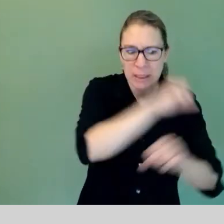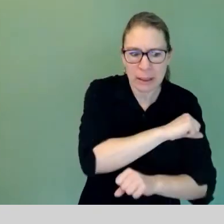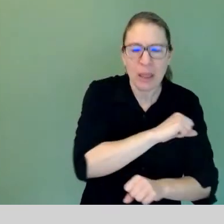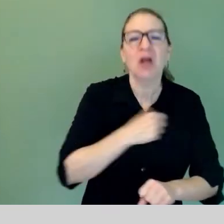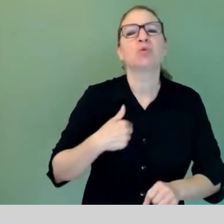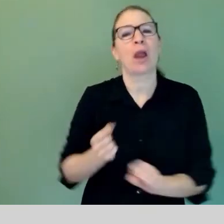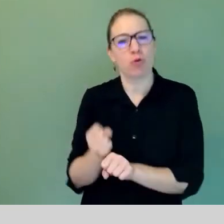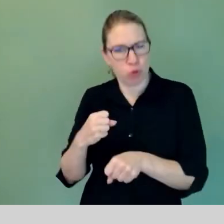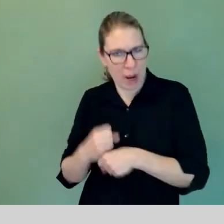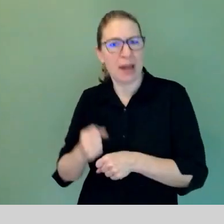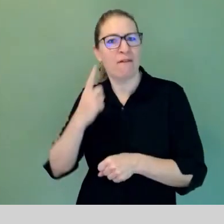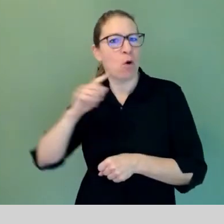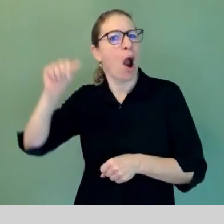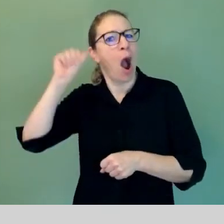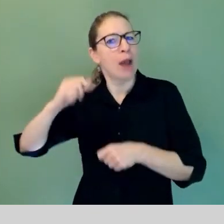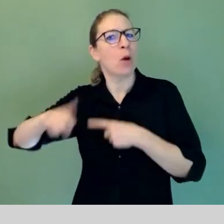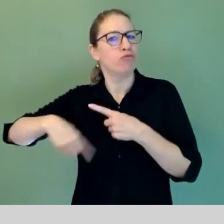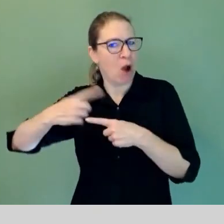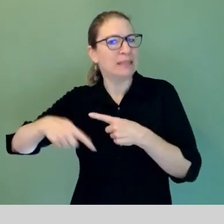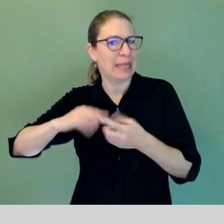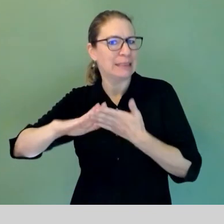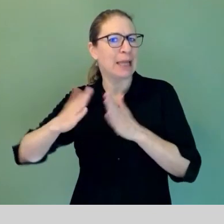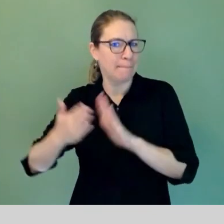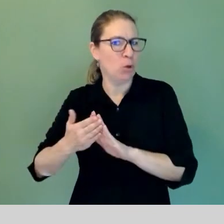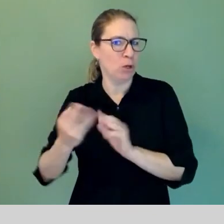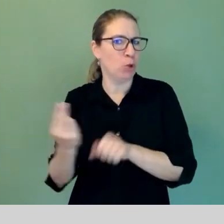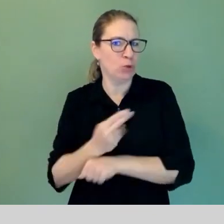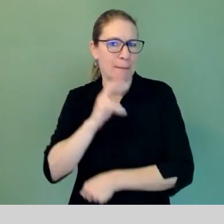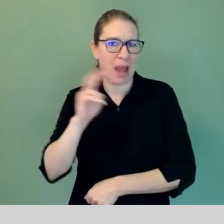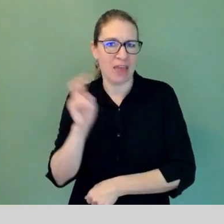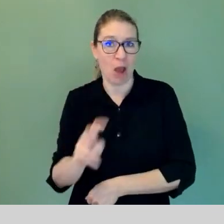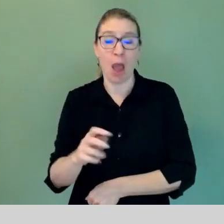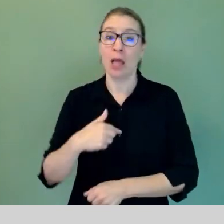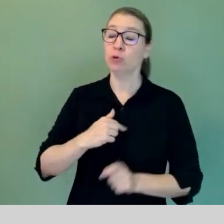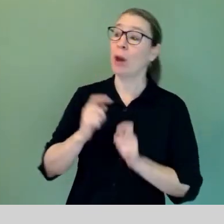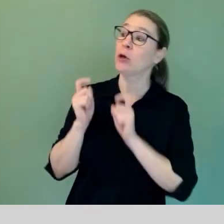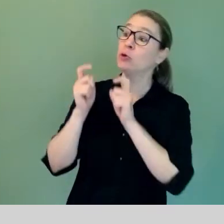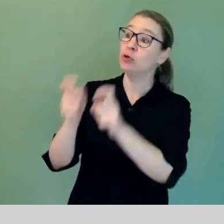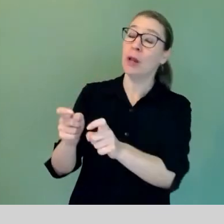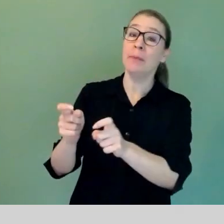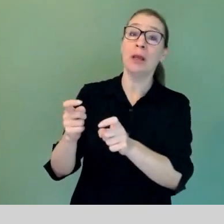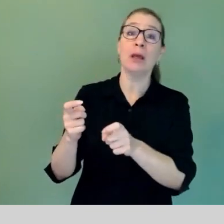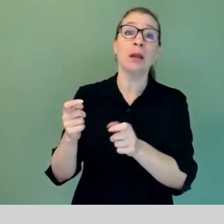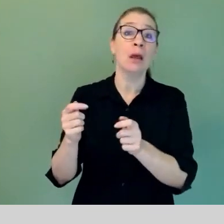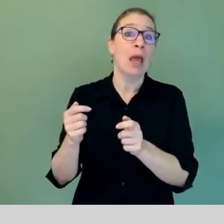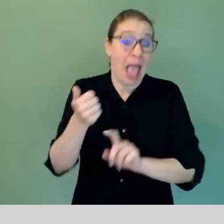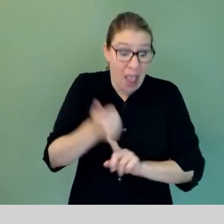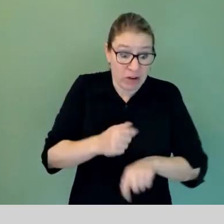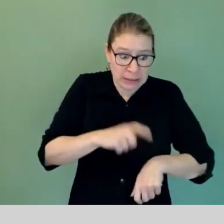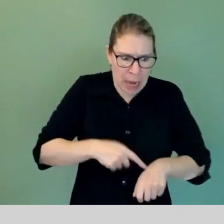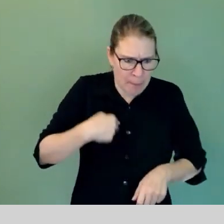that I noticed in the audio processing community in Python. So I continued to do that with, you know,